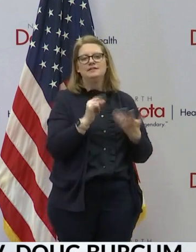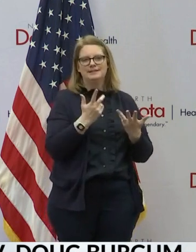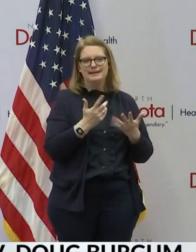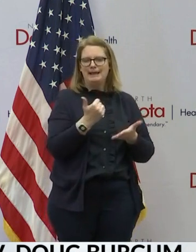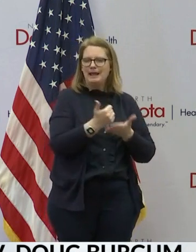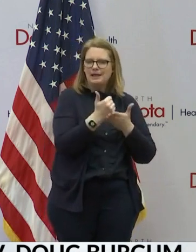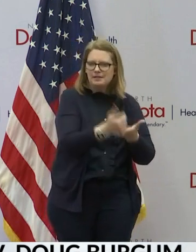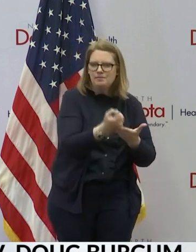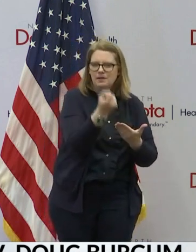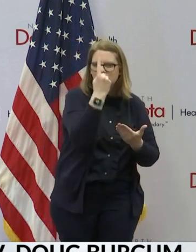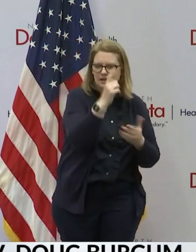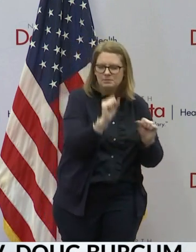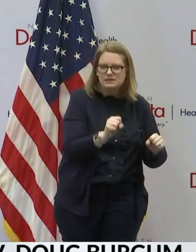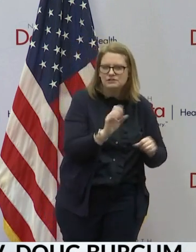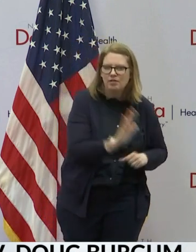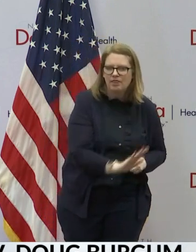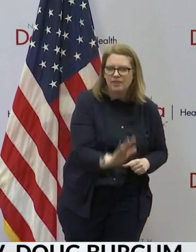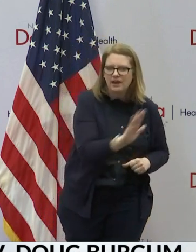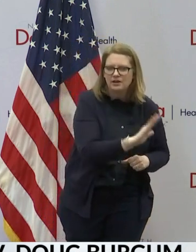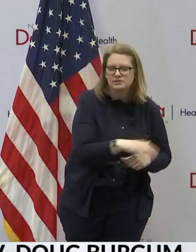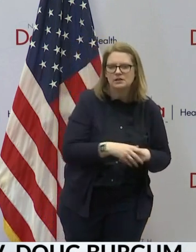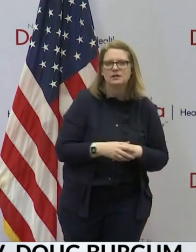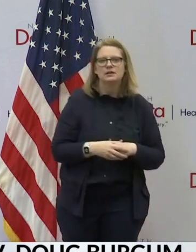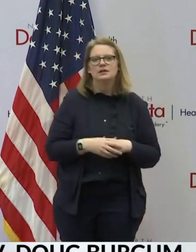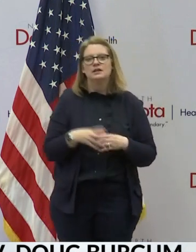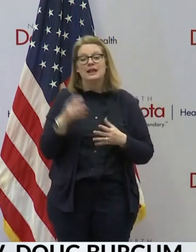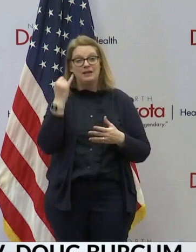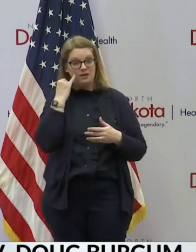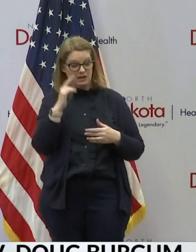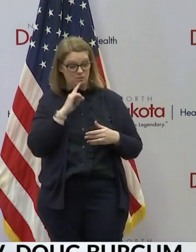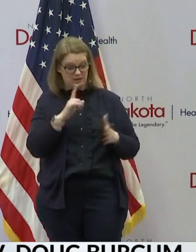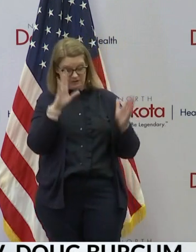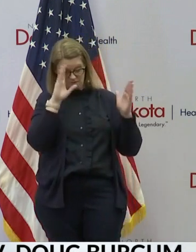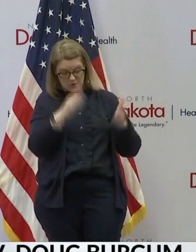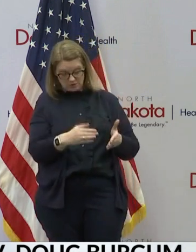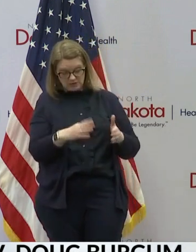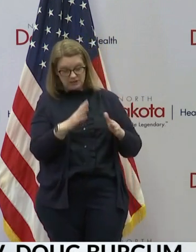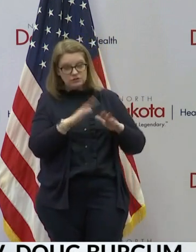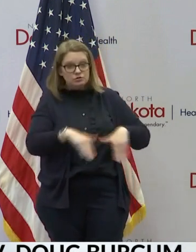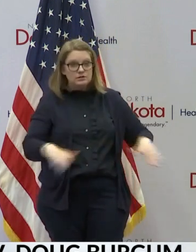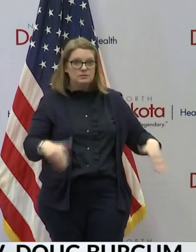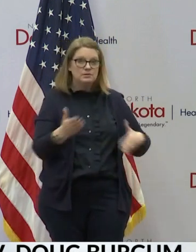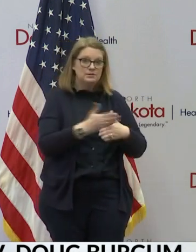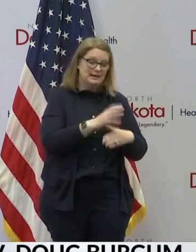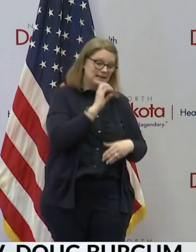IMPORTANT EARLY EXPERIENCES TO HELP CHILDREN REALIZE THEIR POTENTIAL, SO MUCH RESEARCH THAT